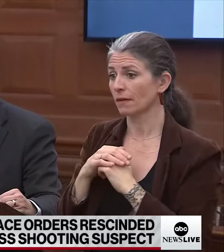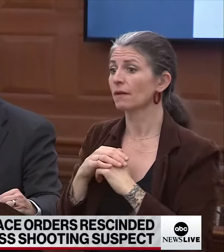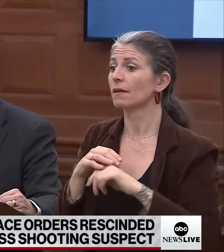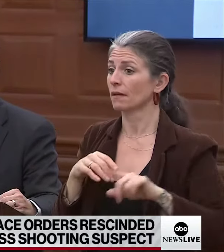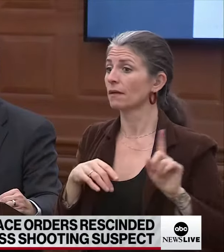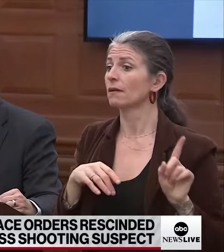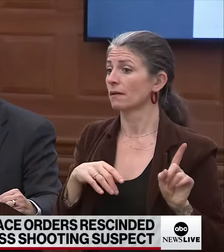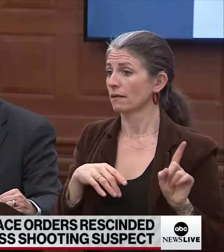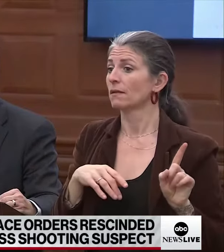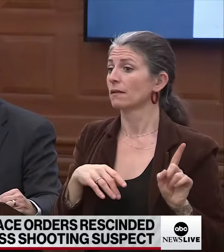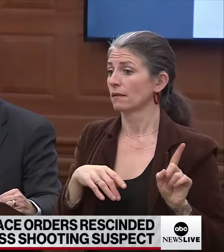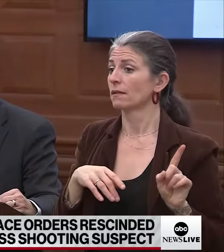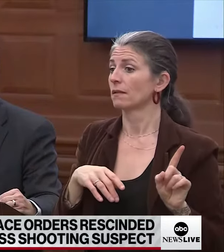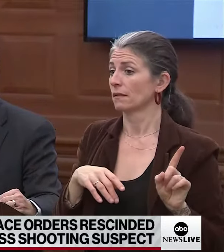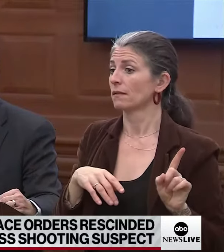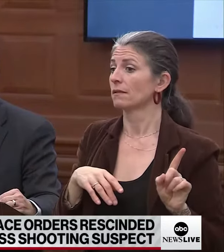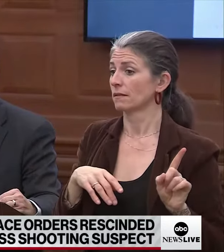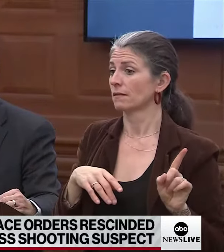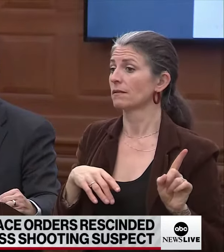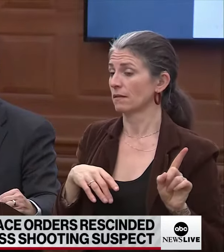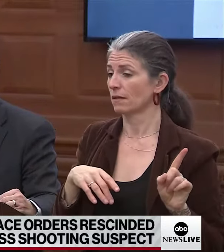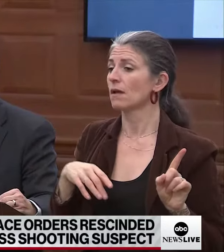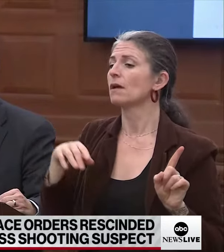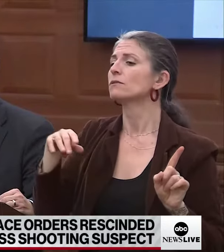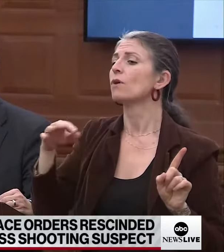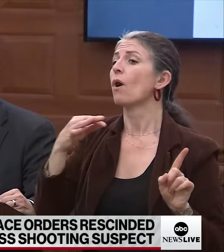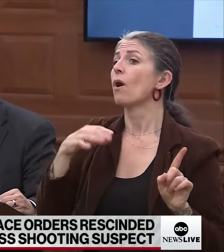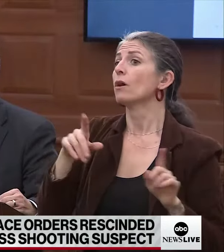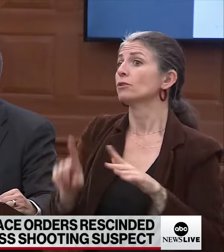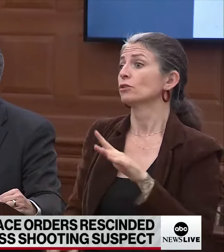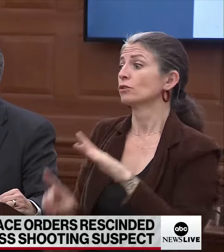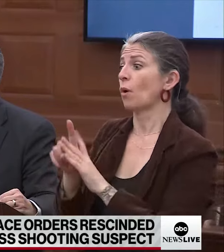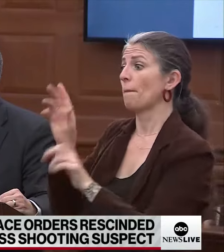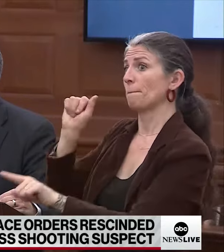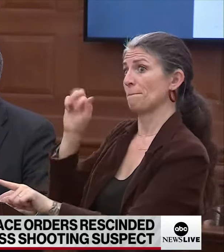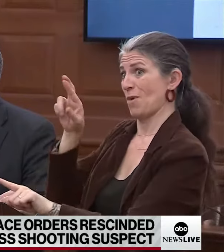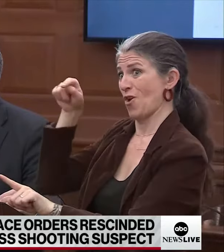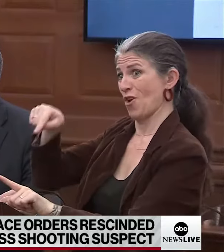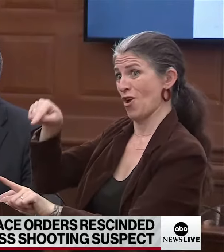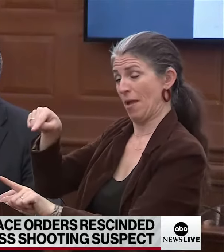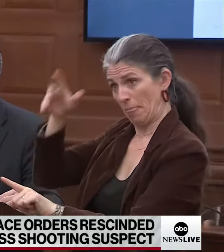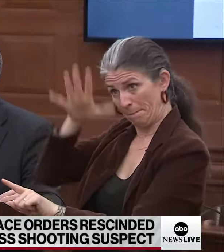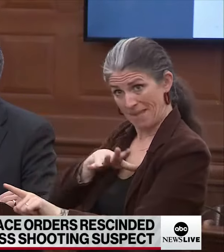SO, YES, SIR. I WONDER WHEN THE OFFICERS